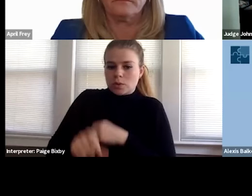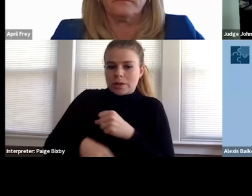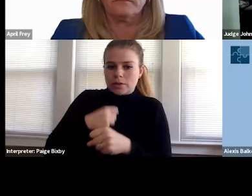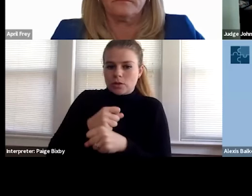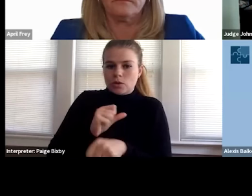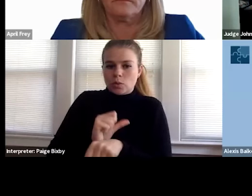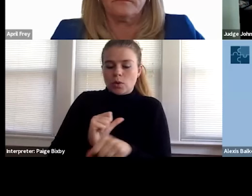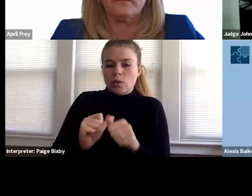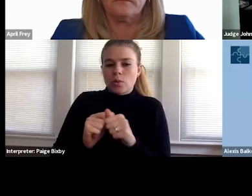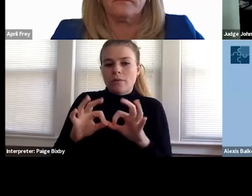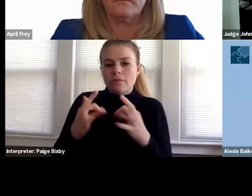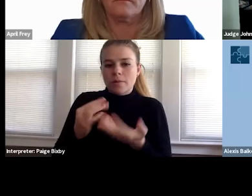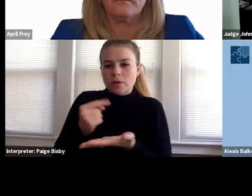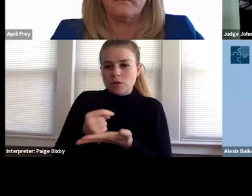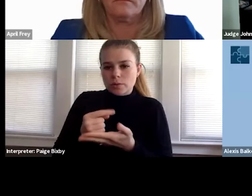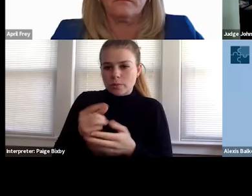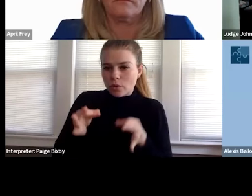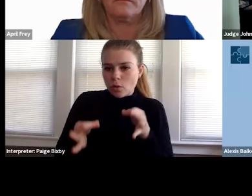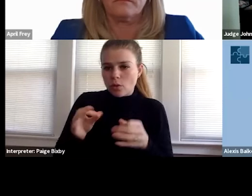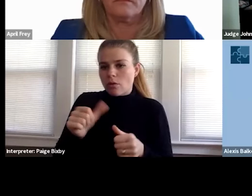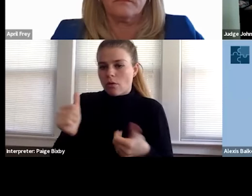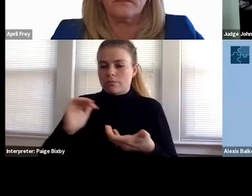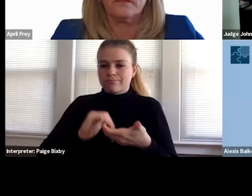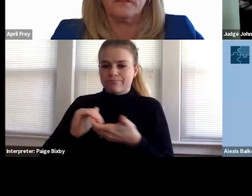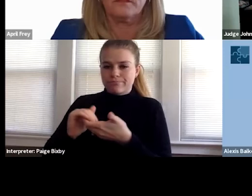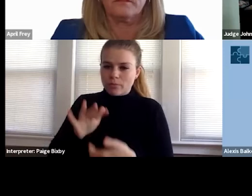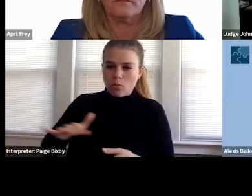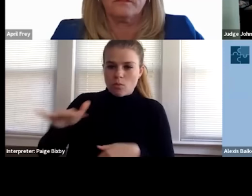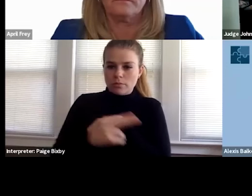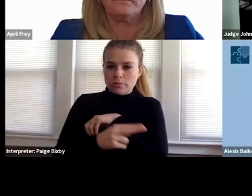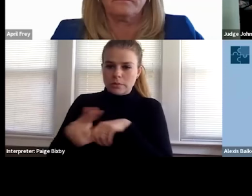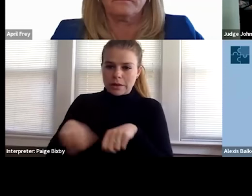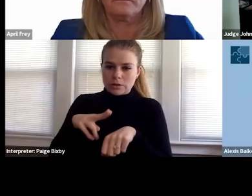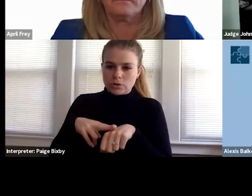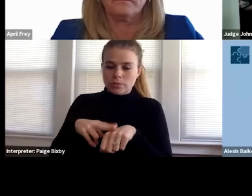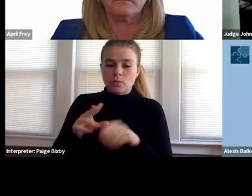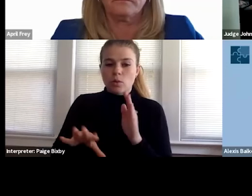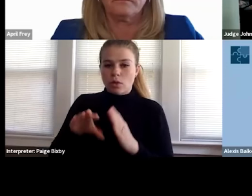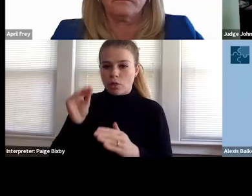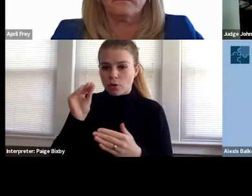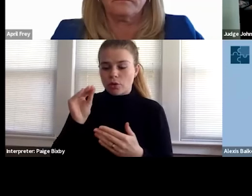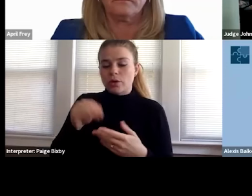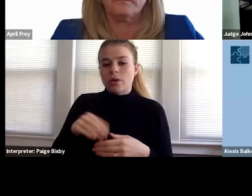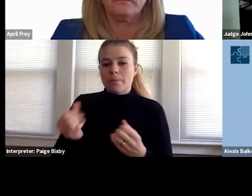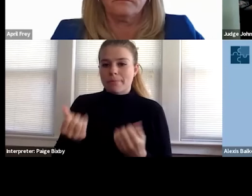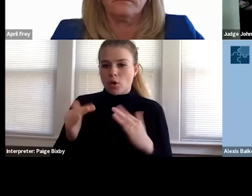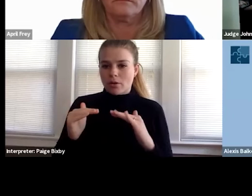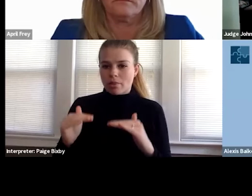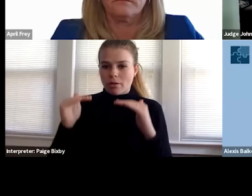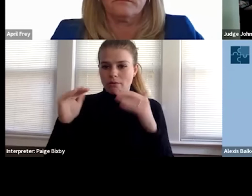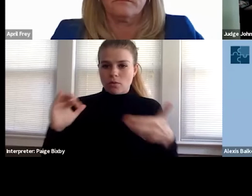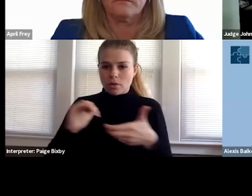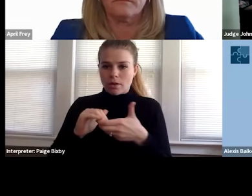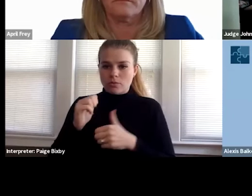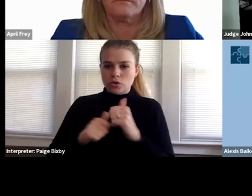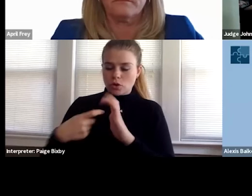and other collaboratives nationwide. We have learned that a multi-level collaborative structure is required for a collaborative program